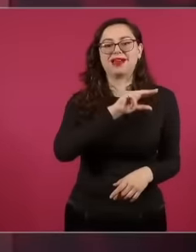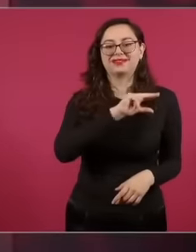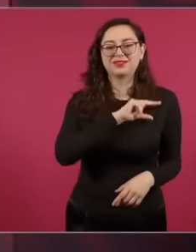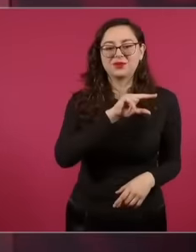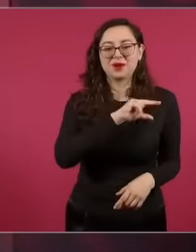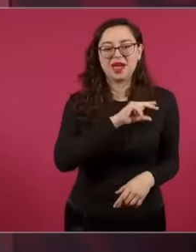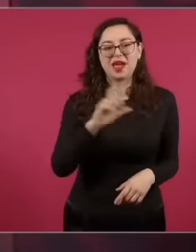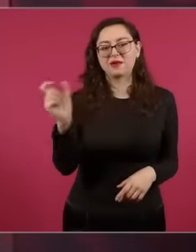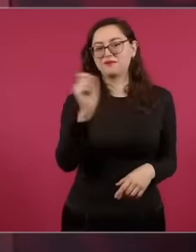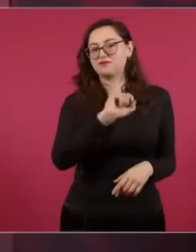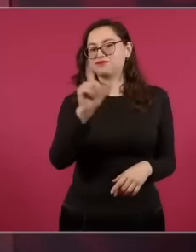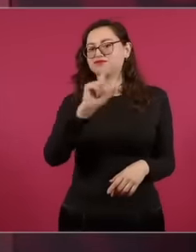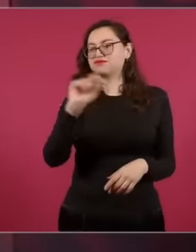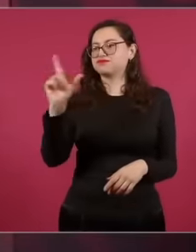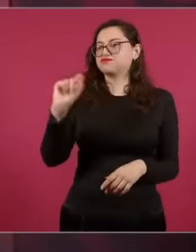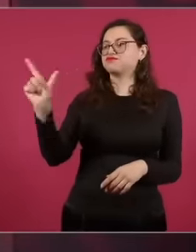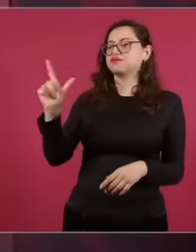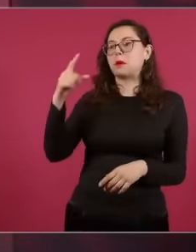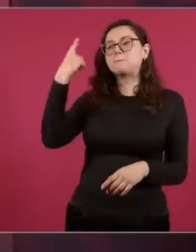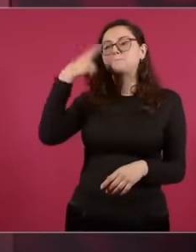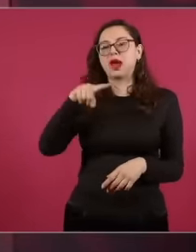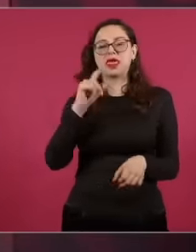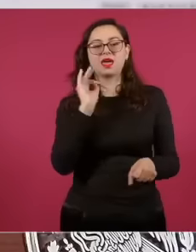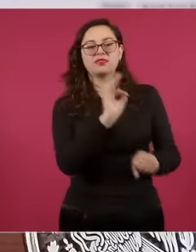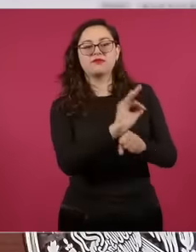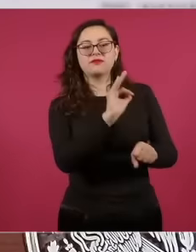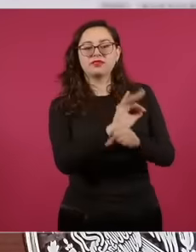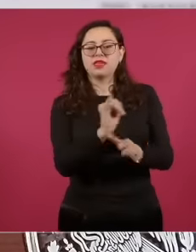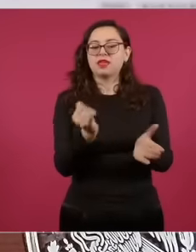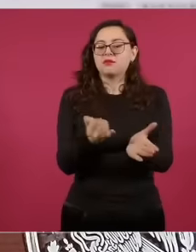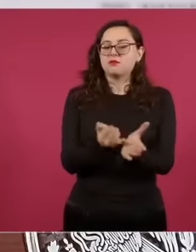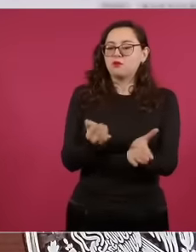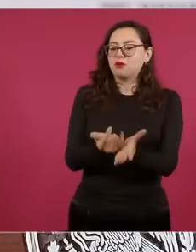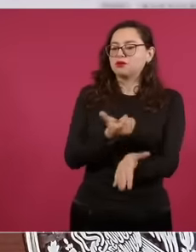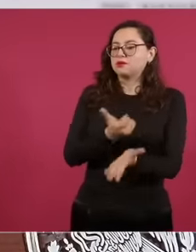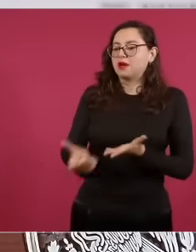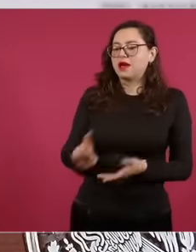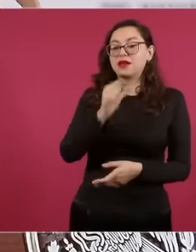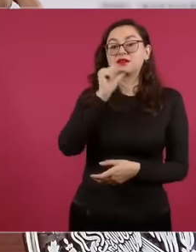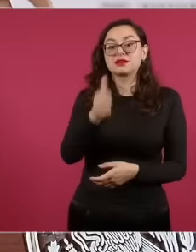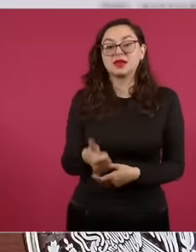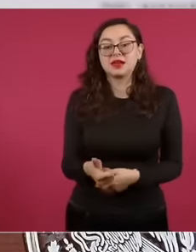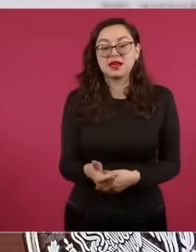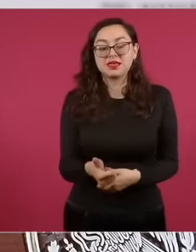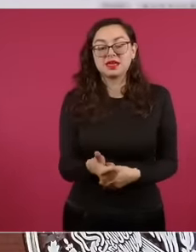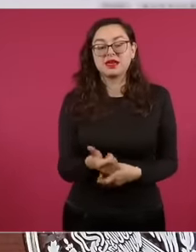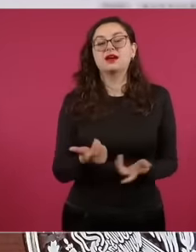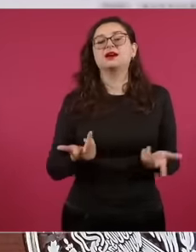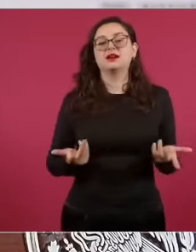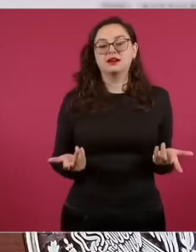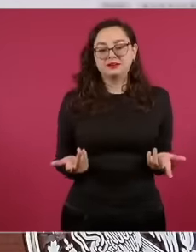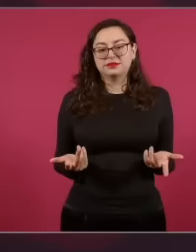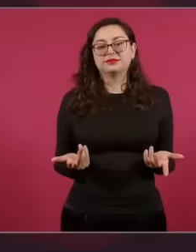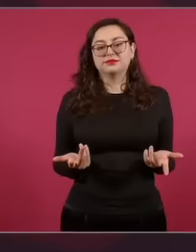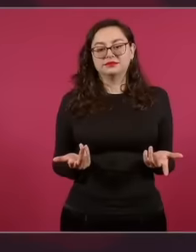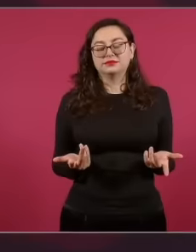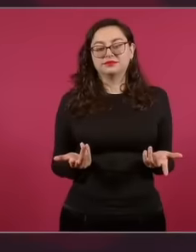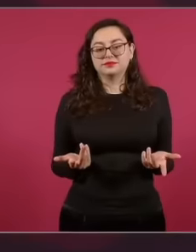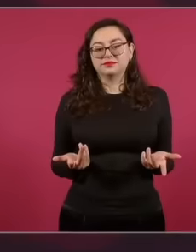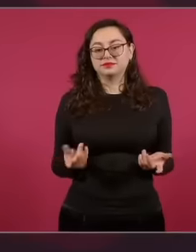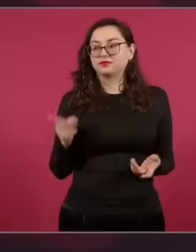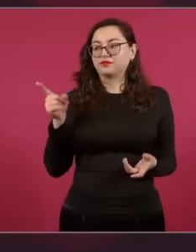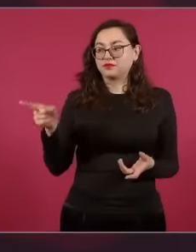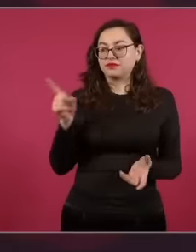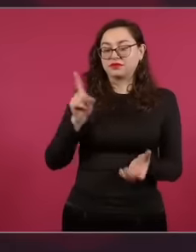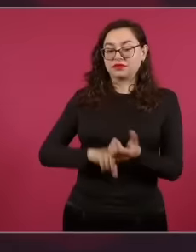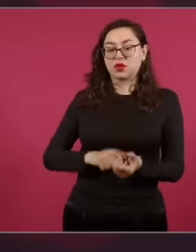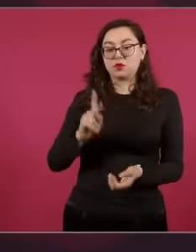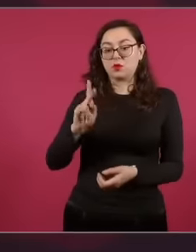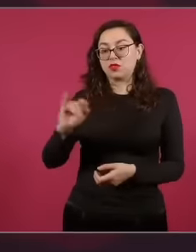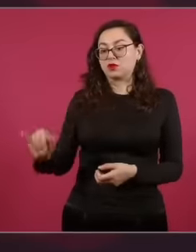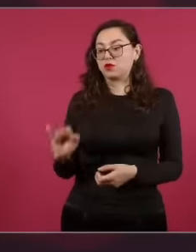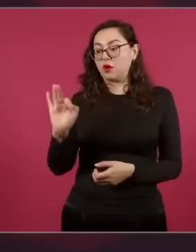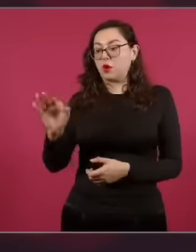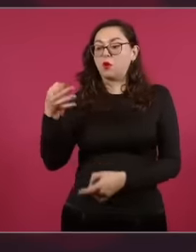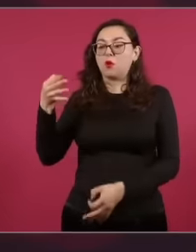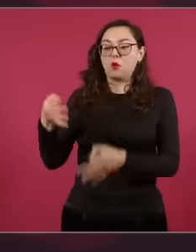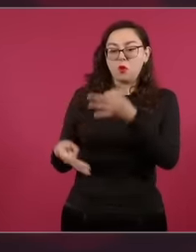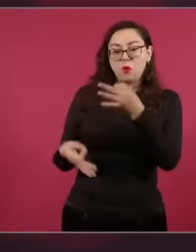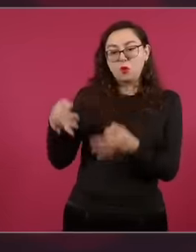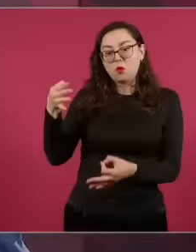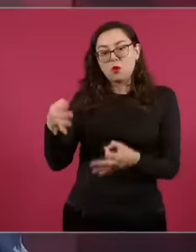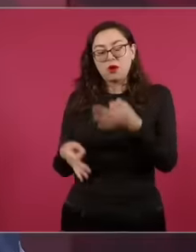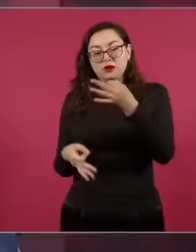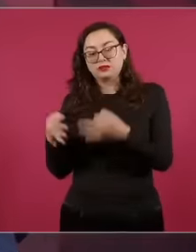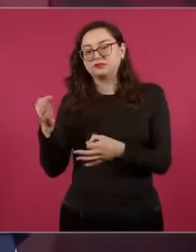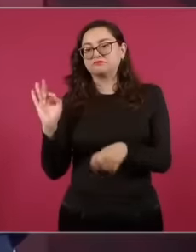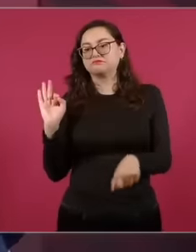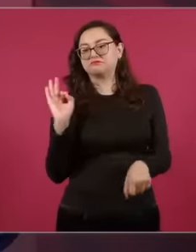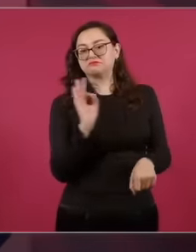taxes and they have their representatives in the judiciary